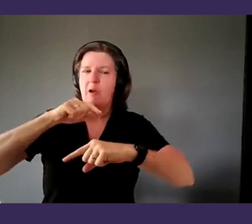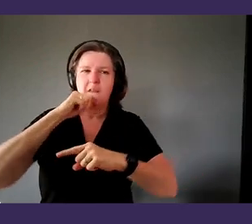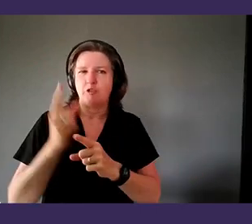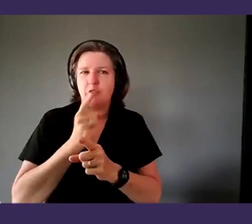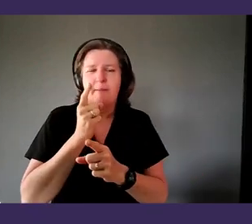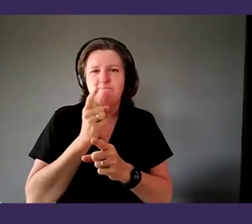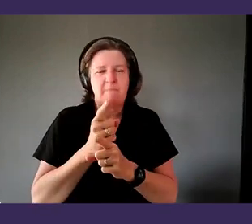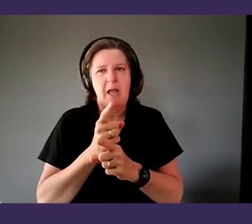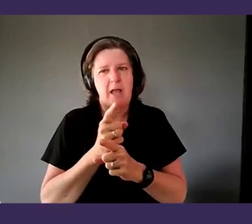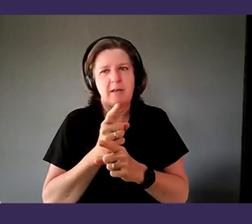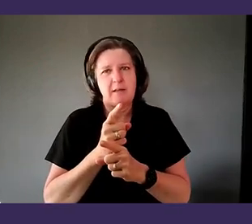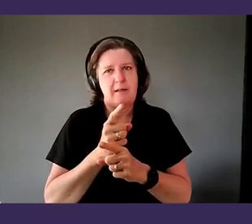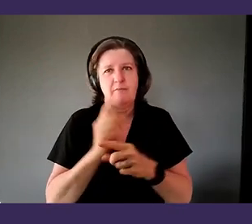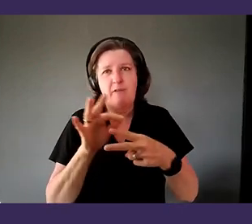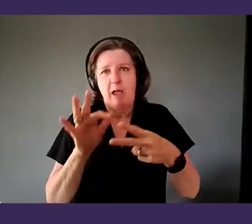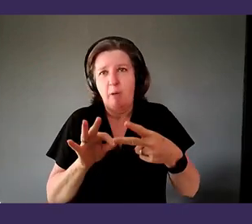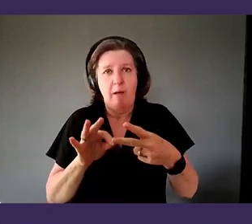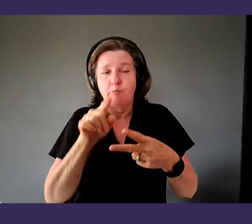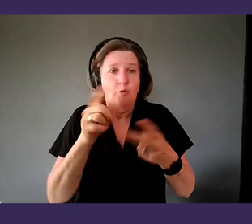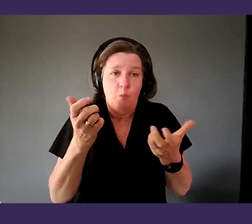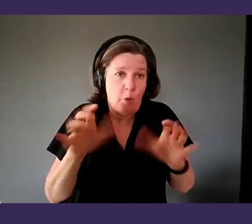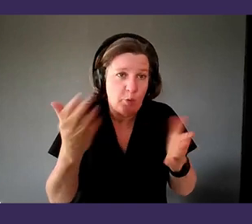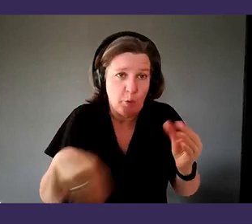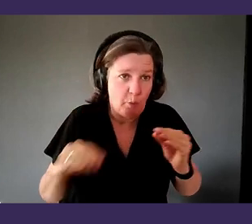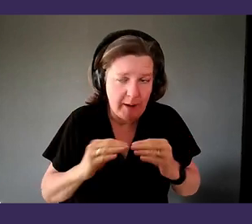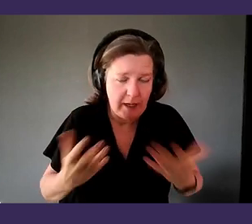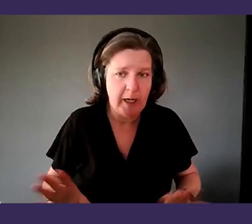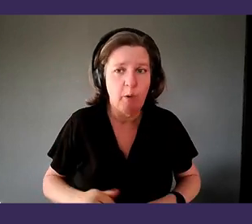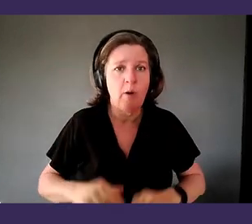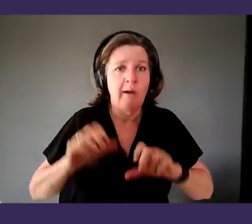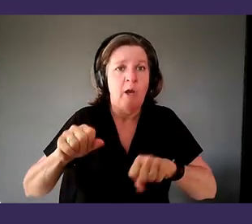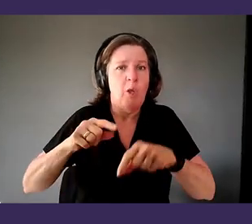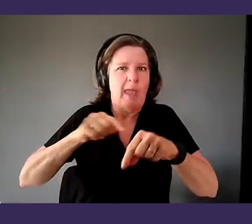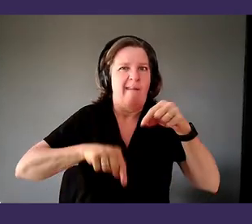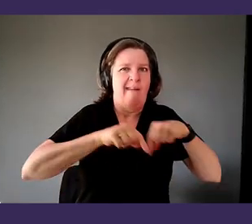or you don't want, you know, there's always unwinding, which takes a while